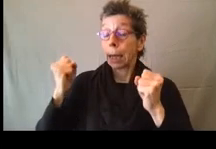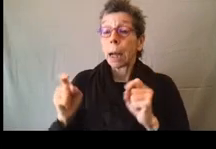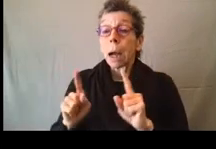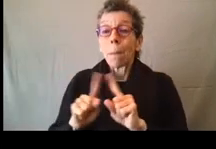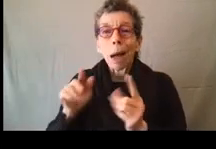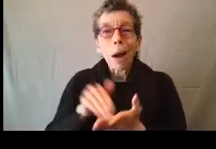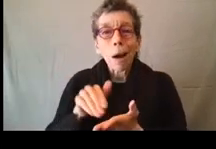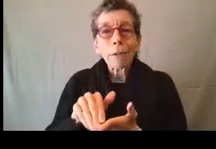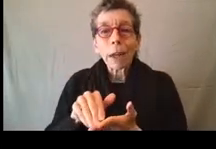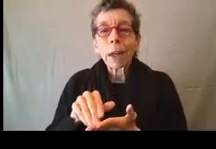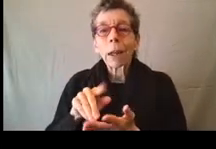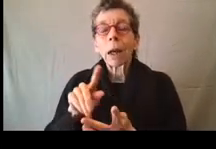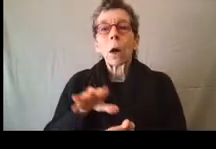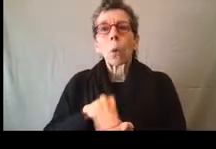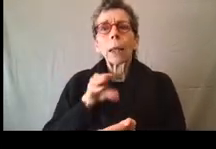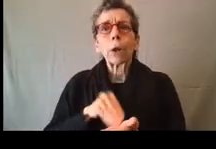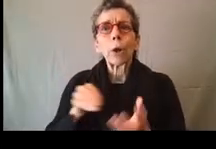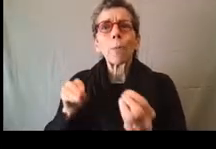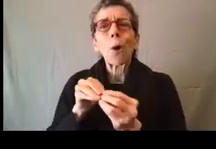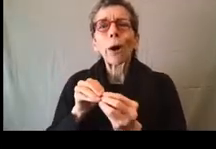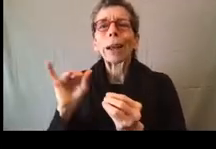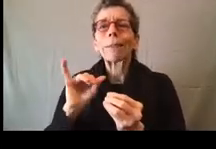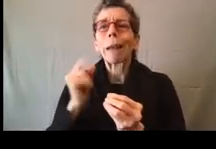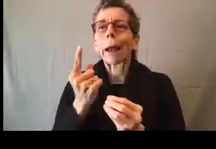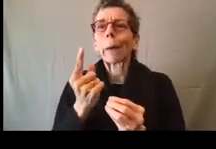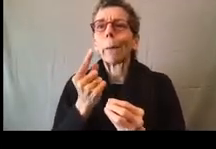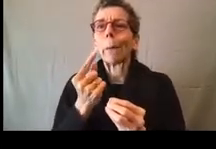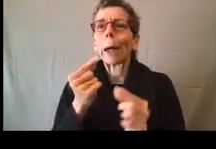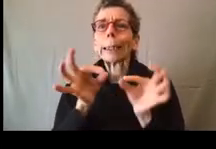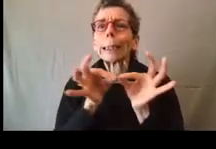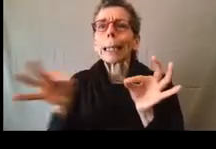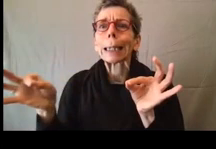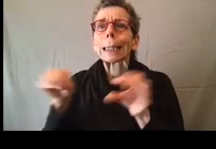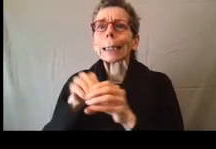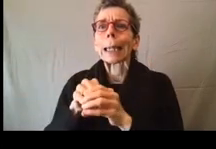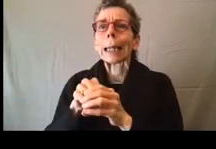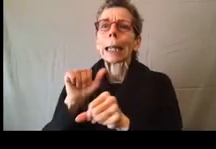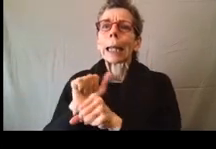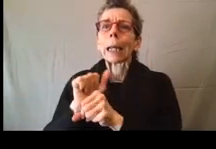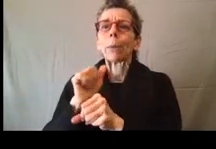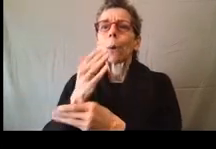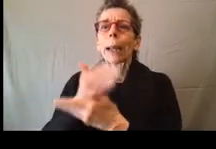learn more it's just a line or paragraph within their employee's handbook which is just not